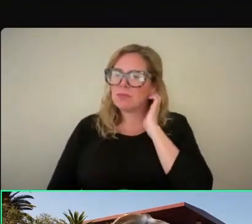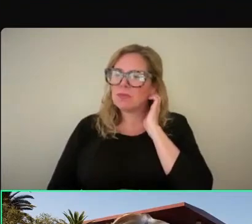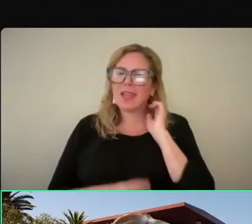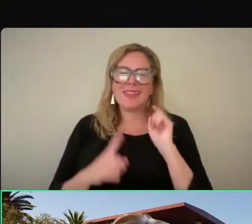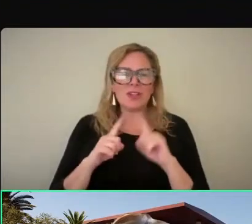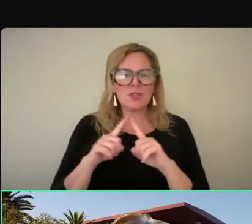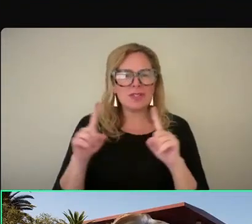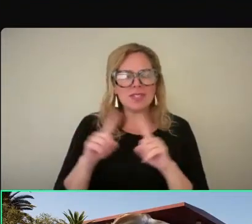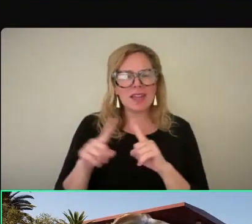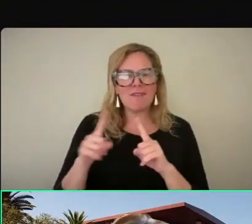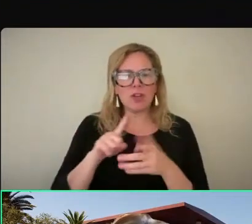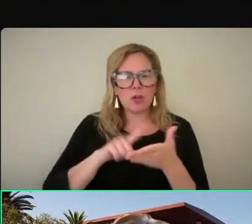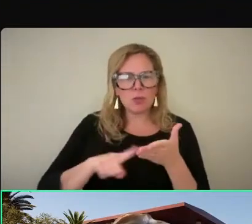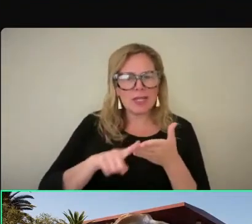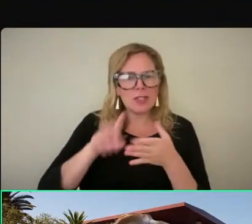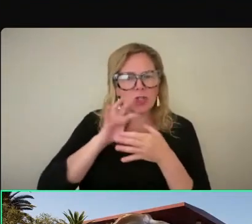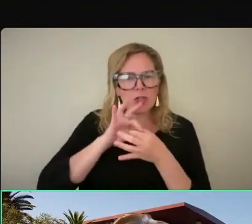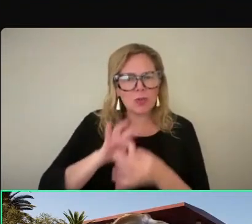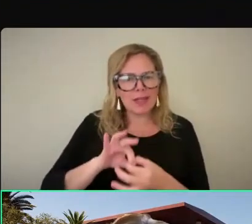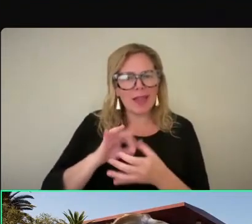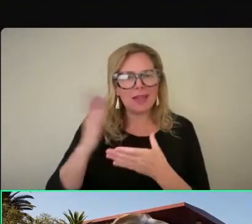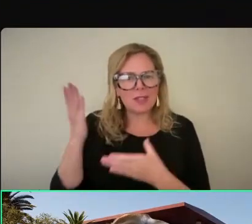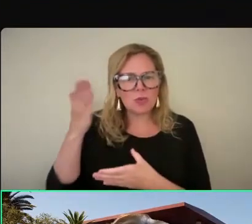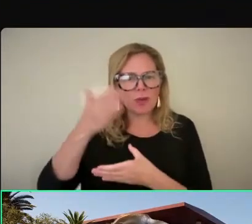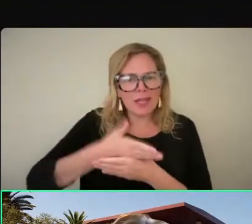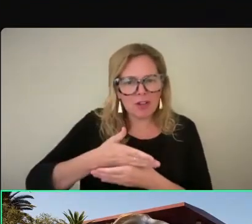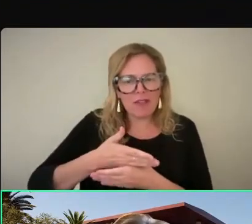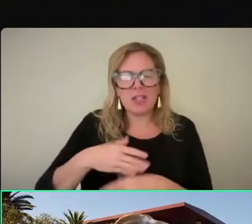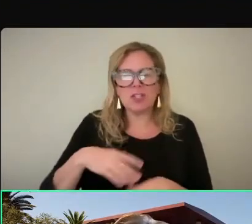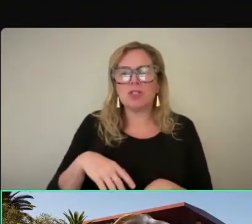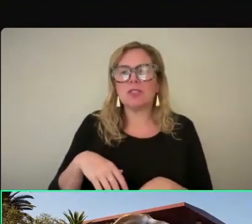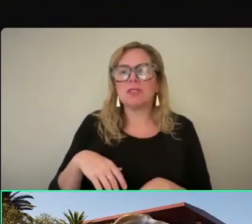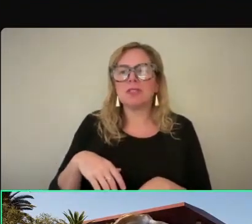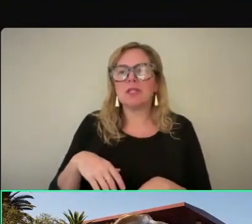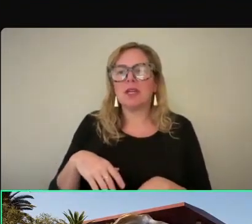delivered through telehealth, particularly for children with autism, but not on basic